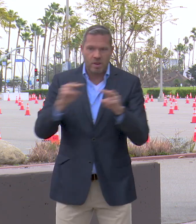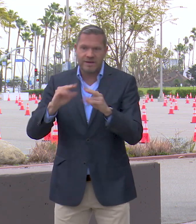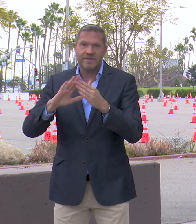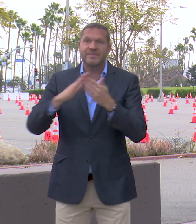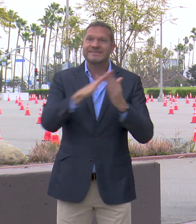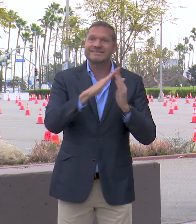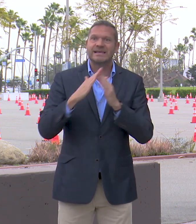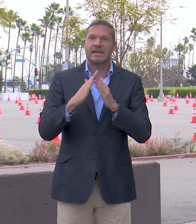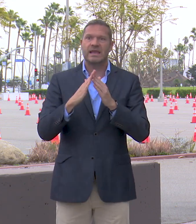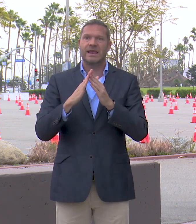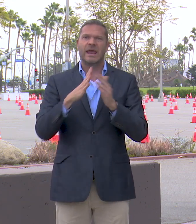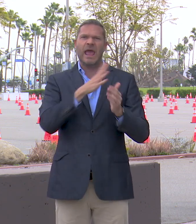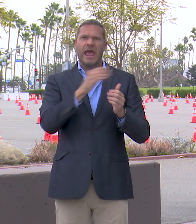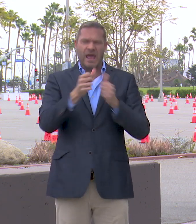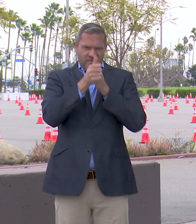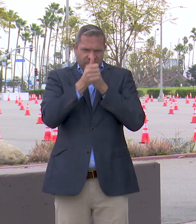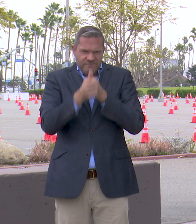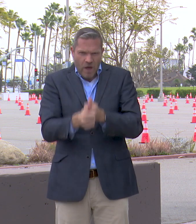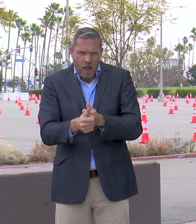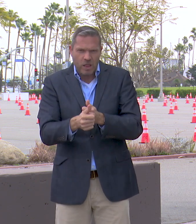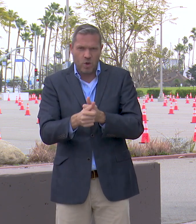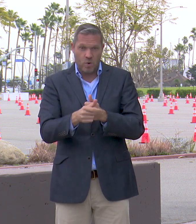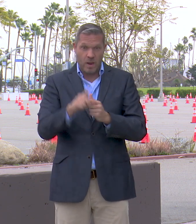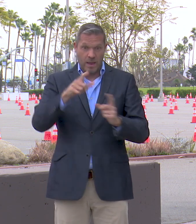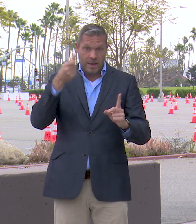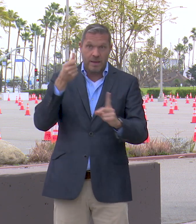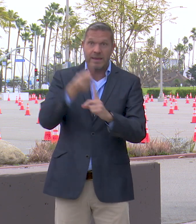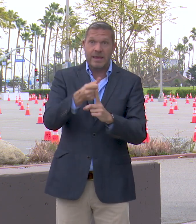and outbreak investigations when necessary.